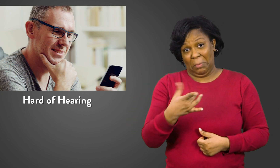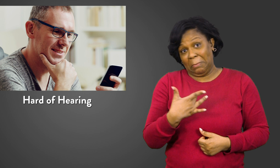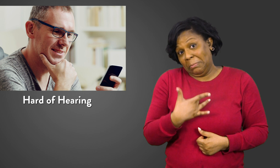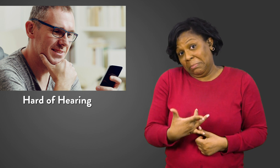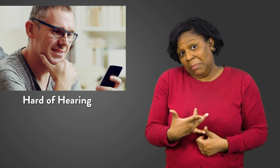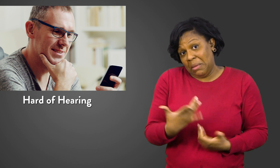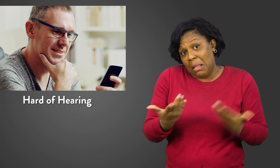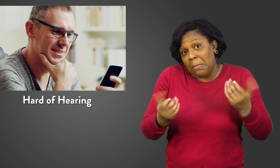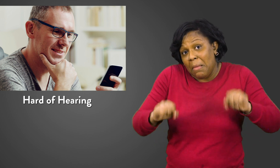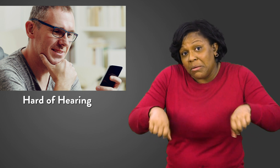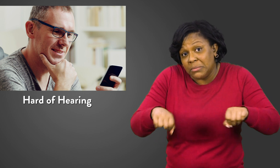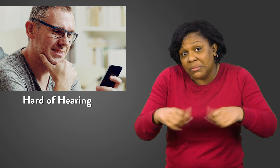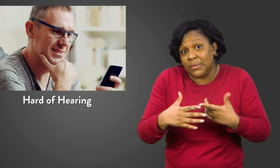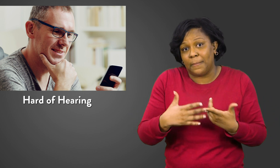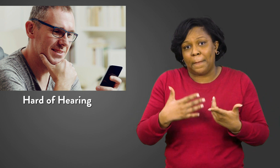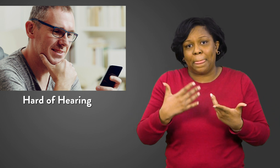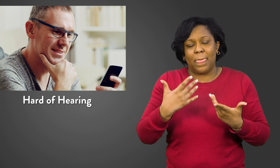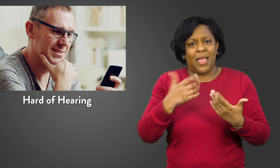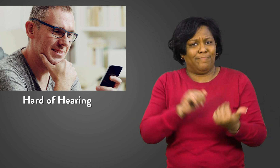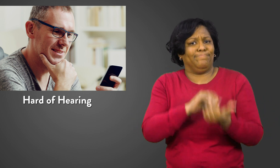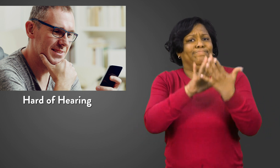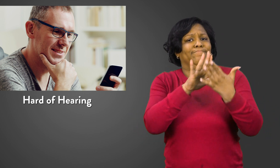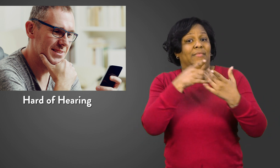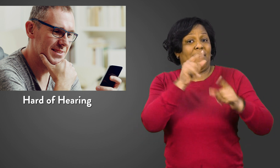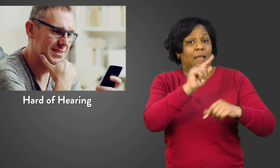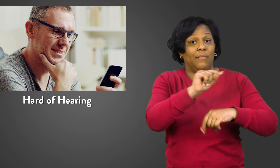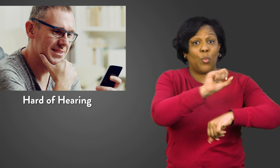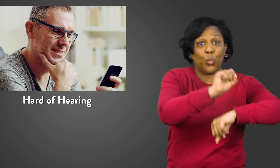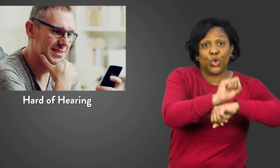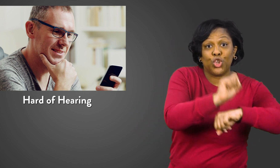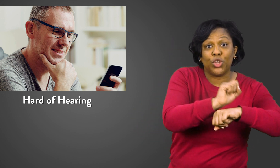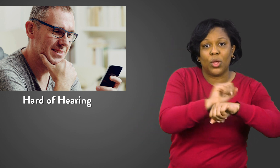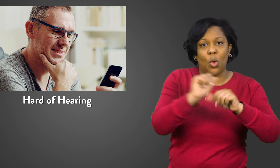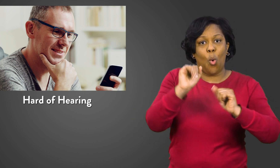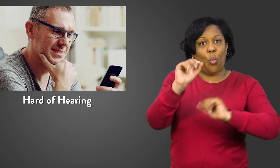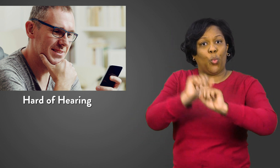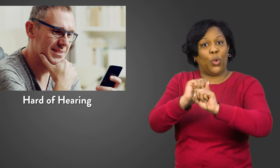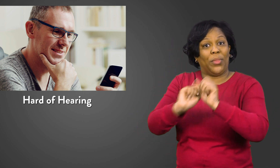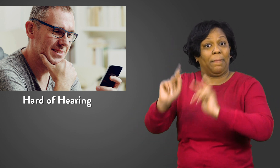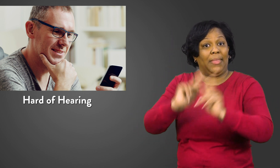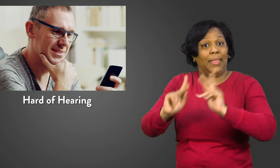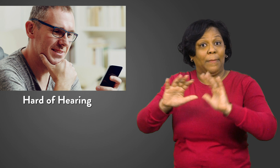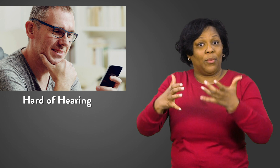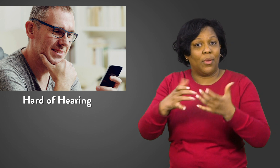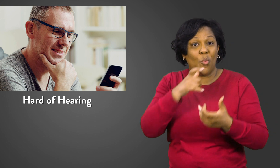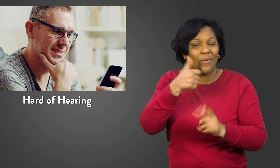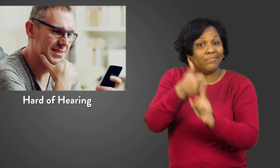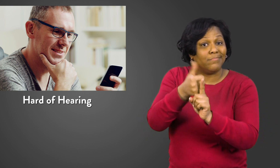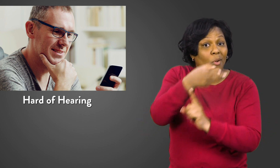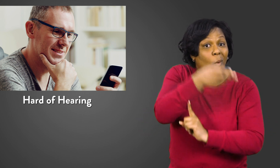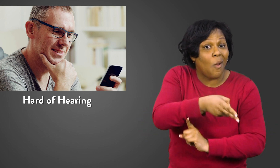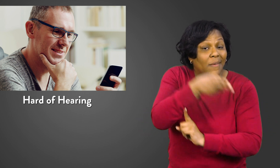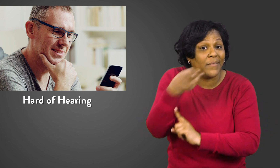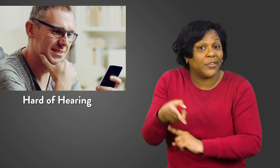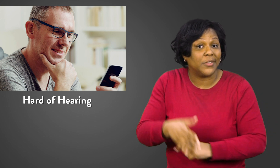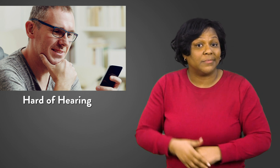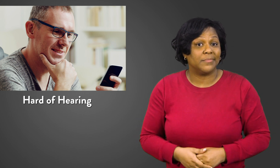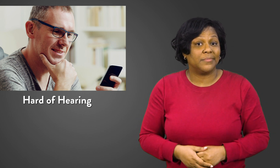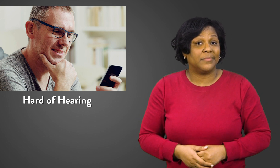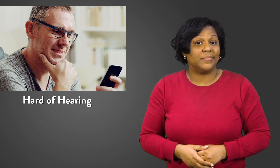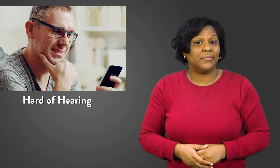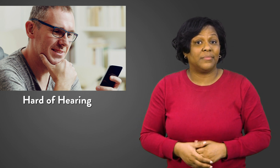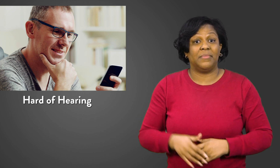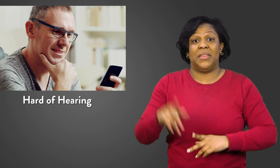You are much more likely to encounter or work with people who are hard of hearing.